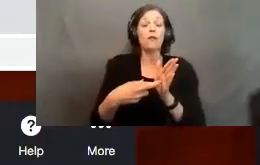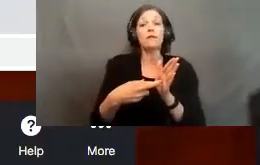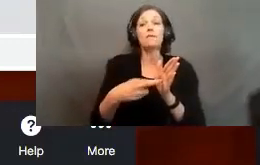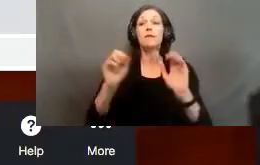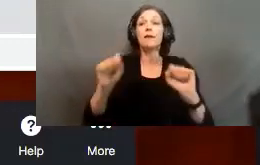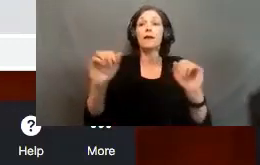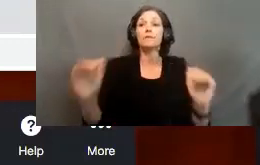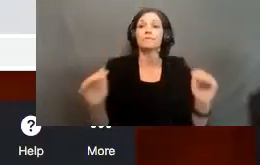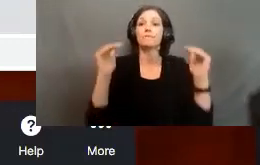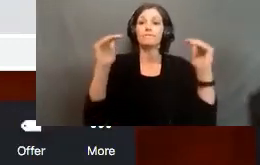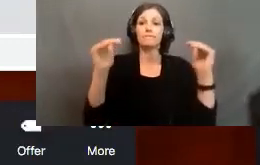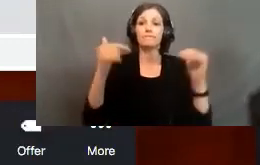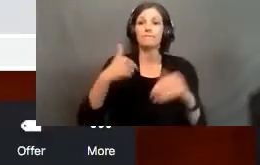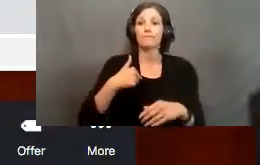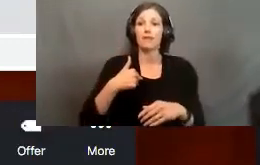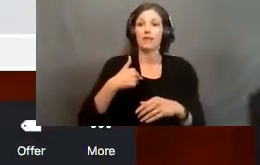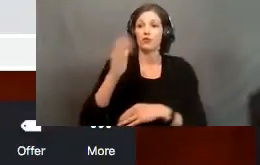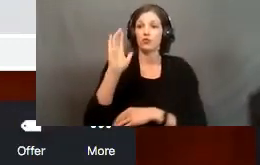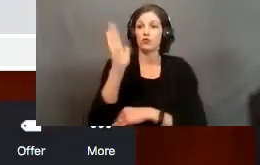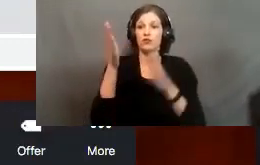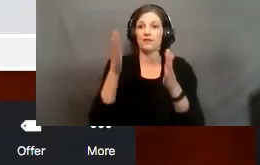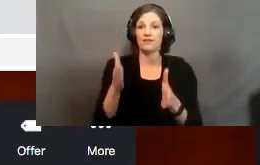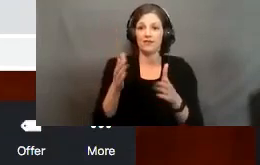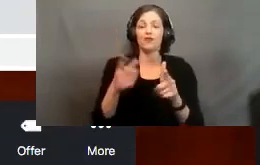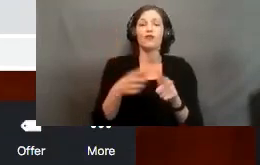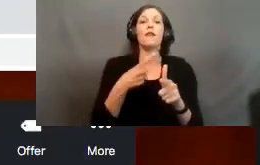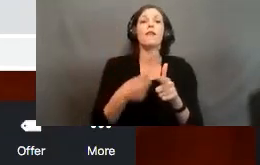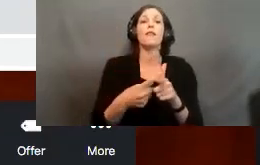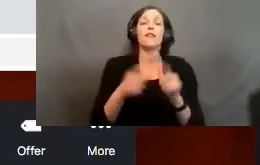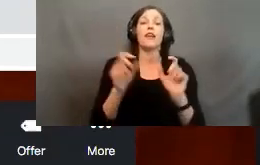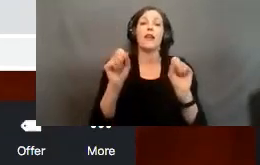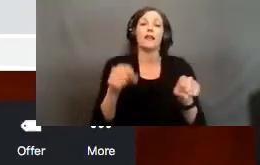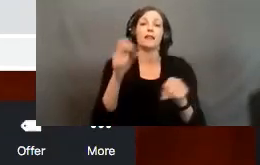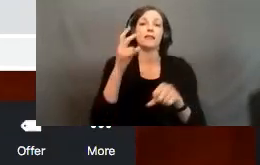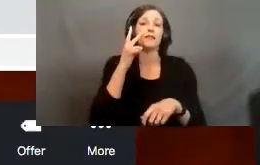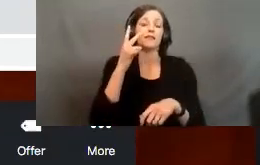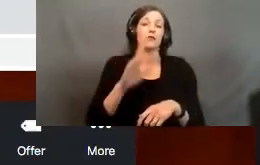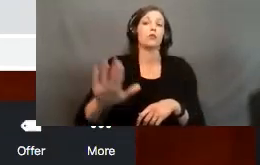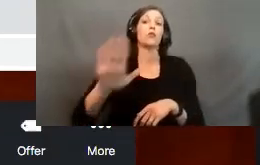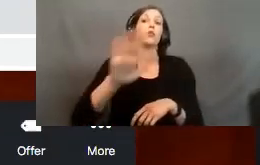presenter you will see what I 12:34:55 can see. You will see a